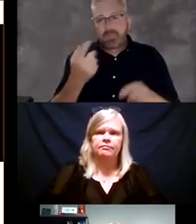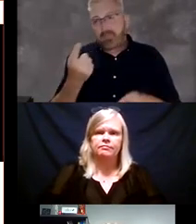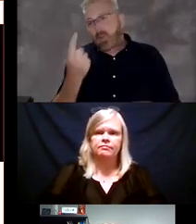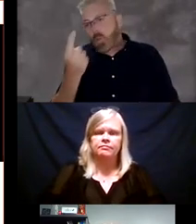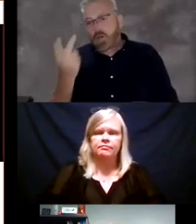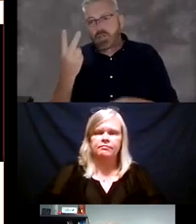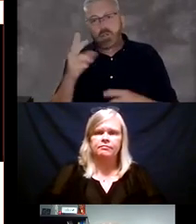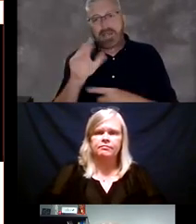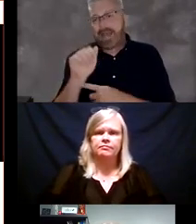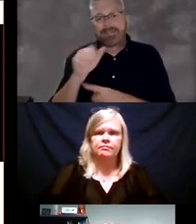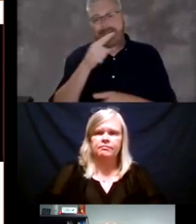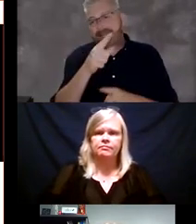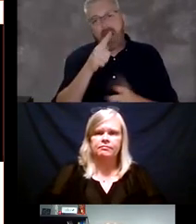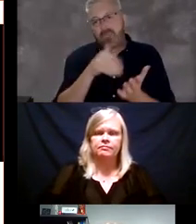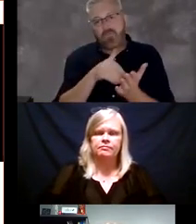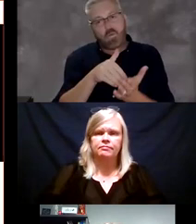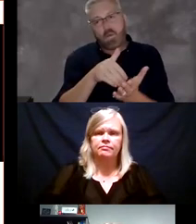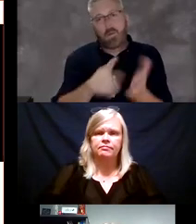IT'S NOT GOING TO BE SOMETHING THAT GENERALLY APPLIES,